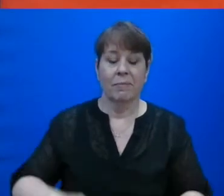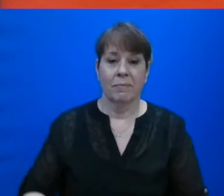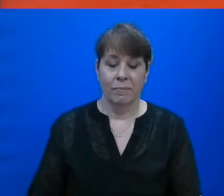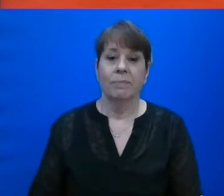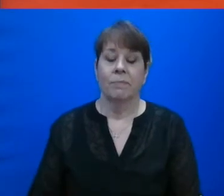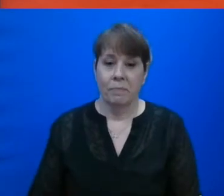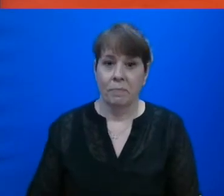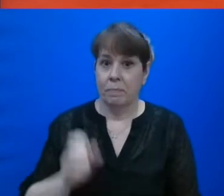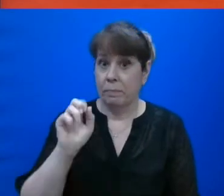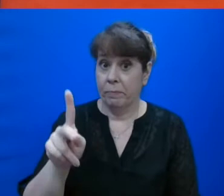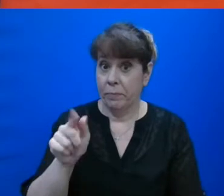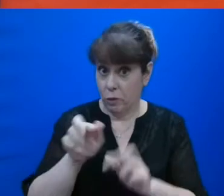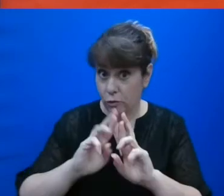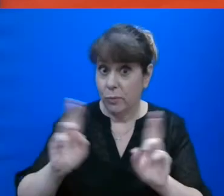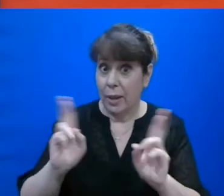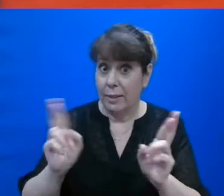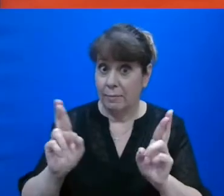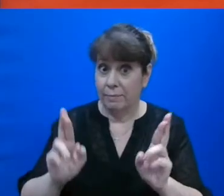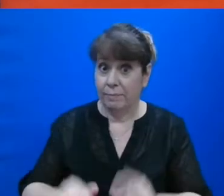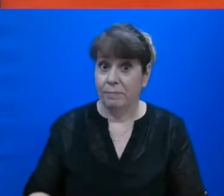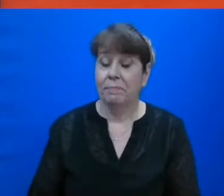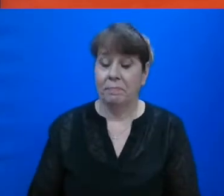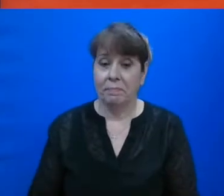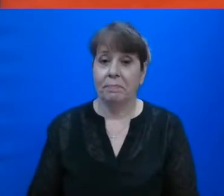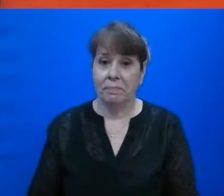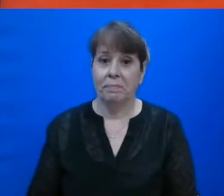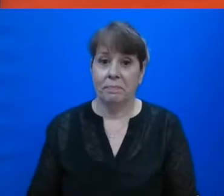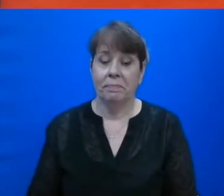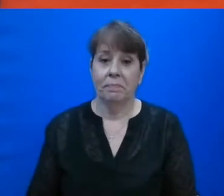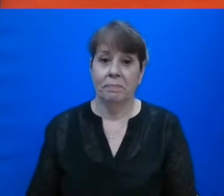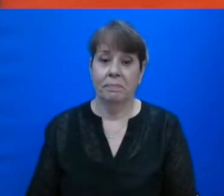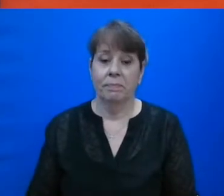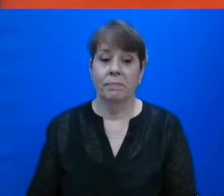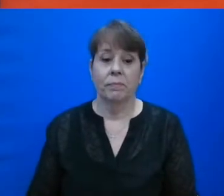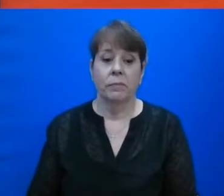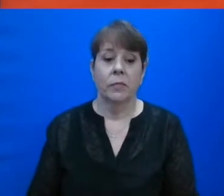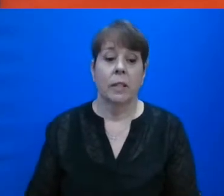OK, ARE YOU READY? NOW, I HAVE ONE FLY IN A JAR